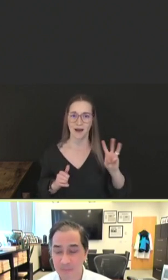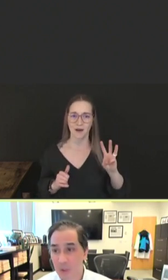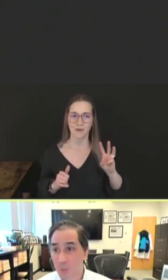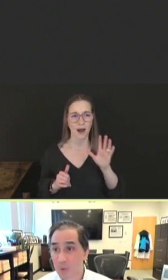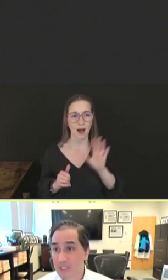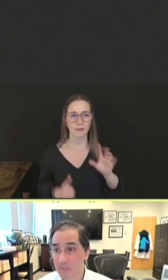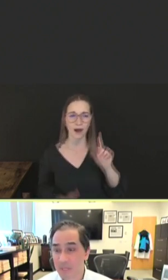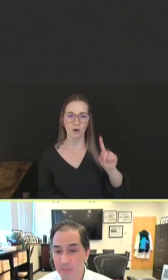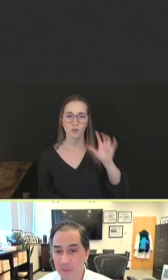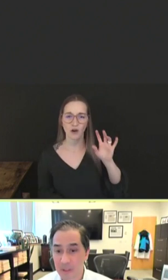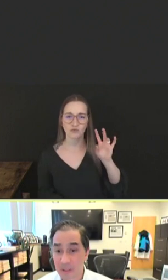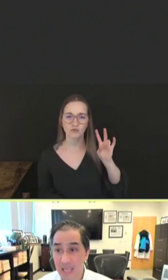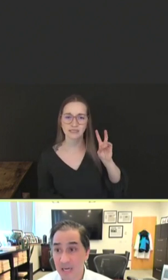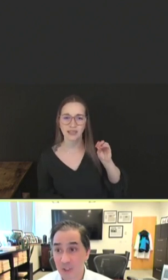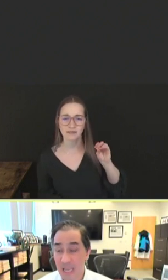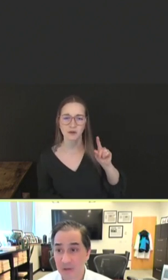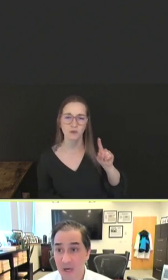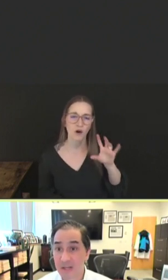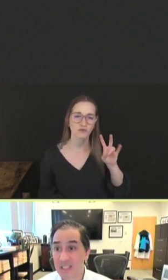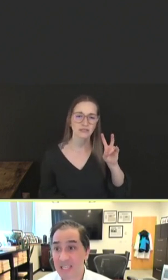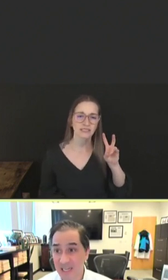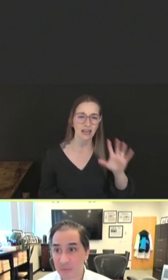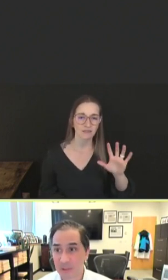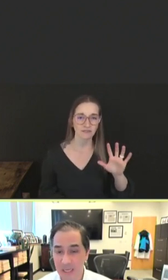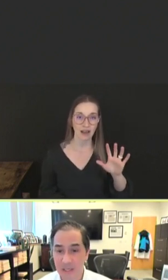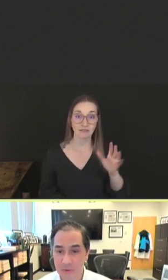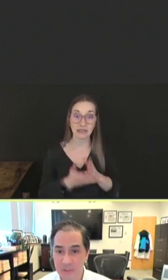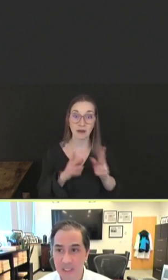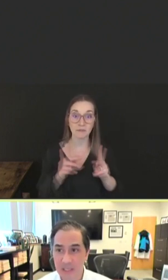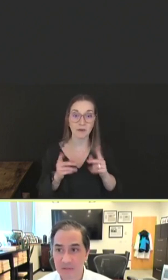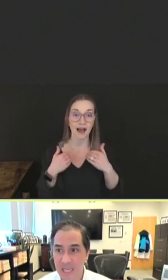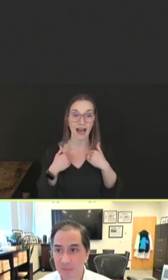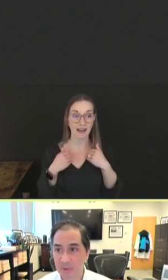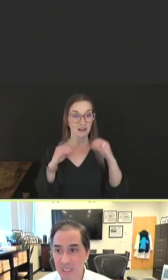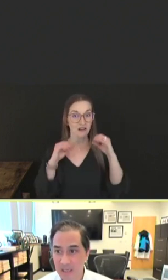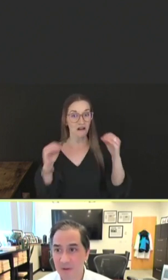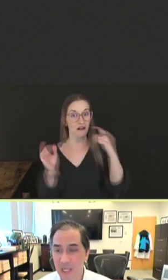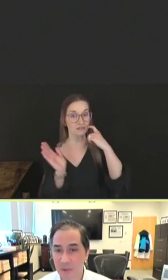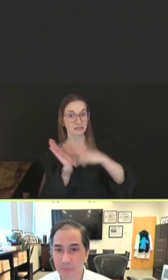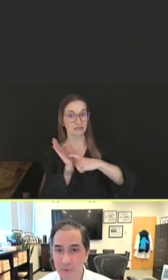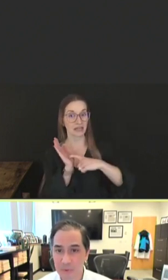with some people actually having undetectable titers even at peak following boost.